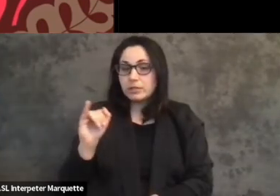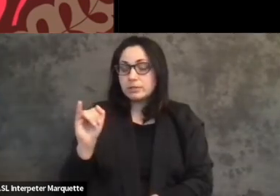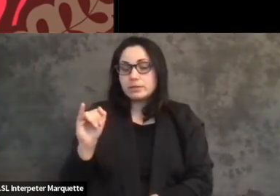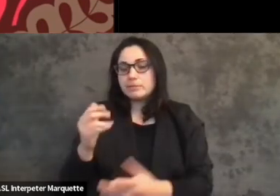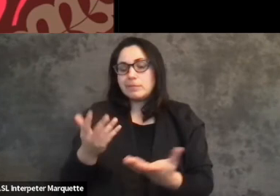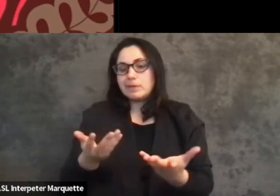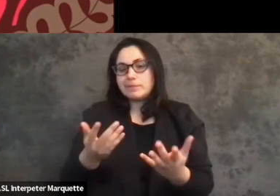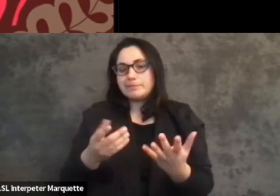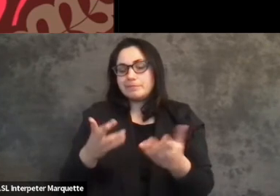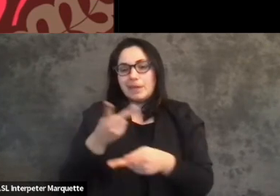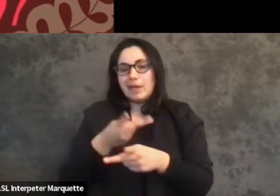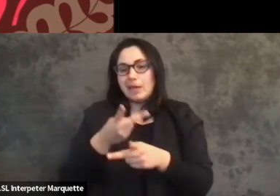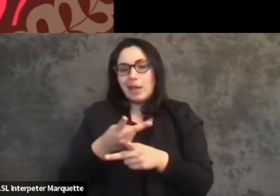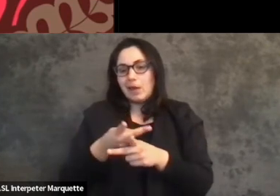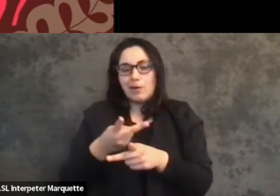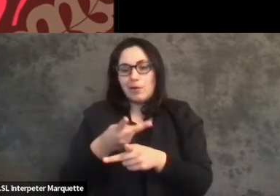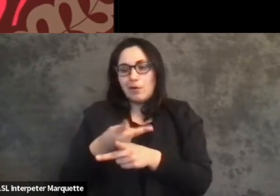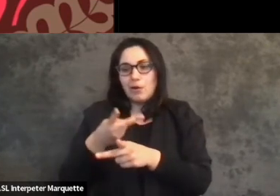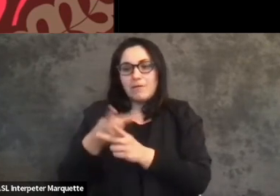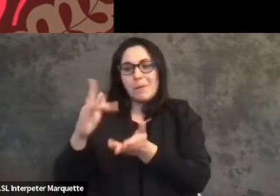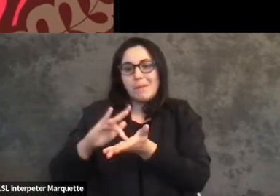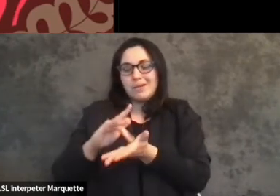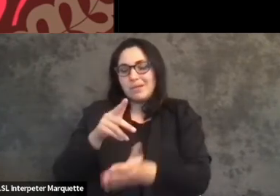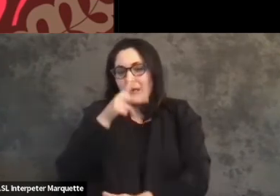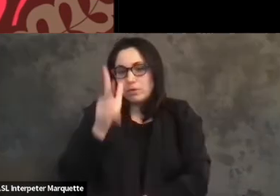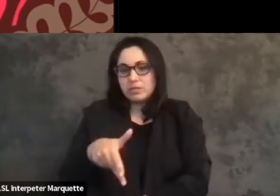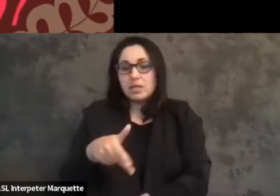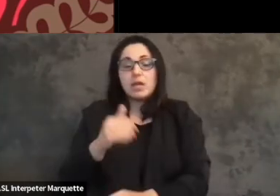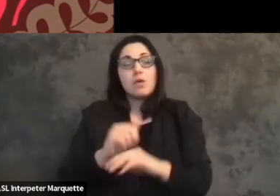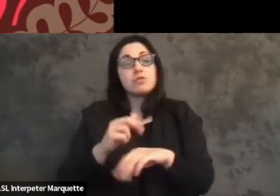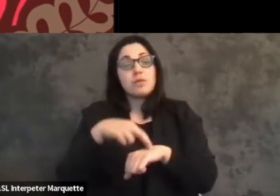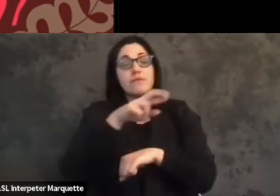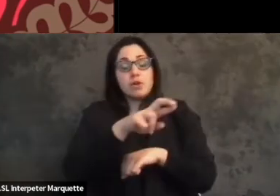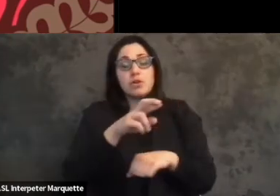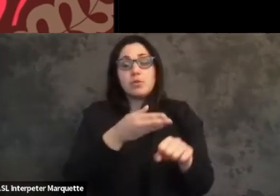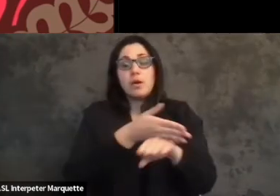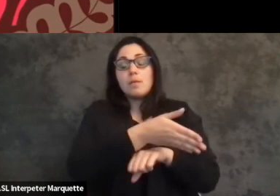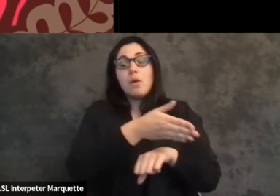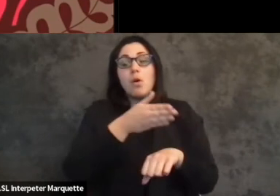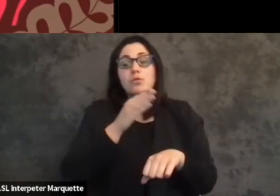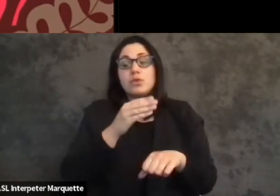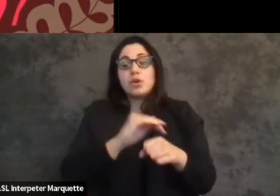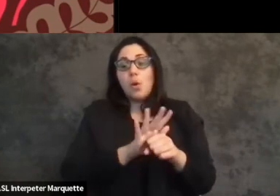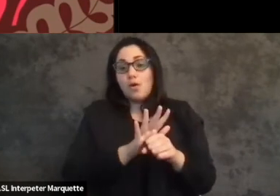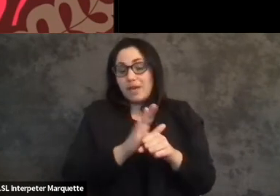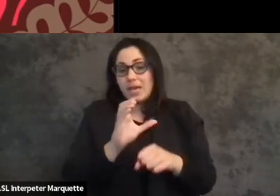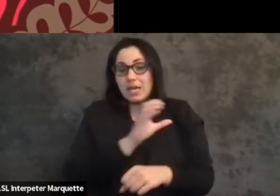I live in Miami, I have medical insurance, but I have not been able to get good care,